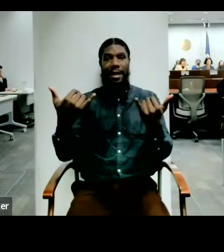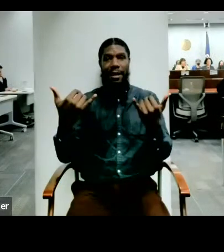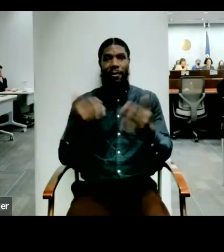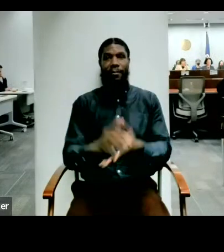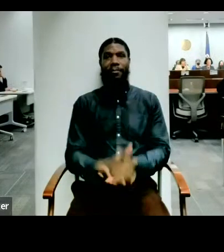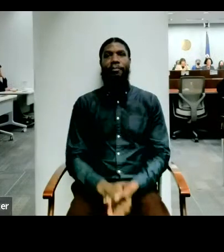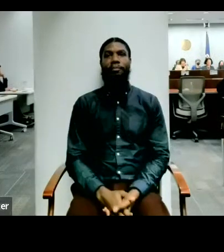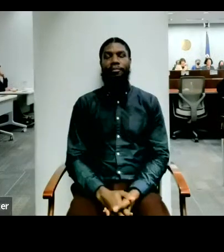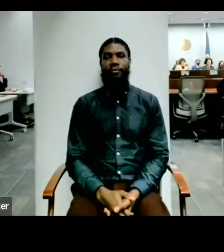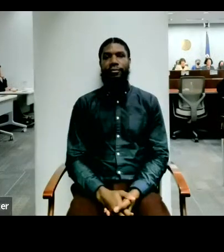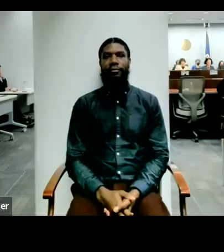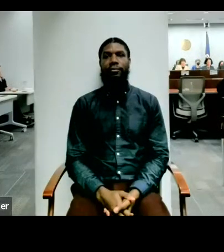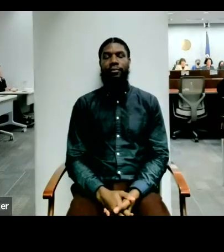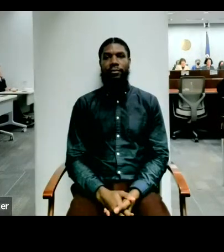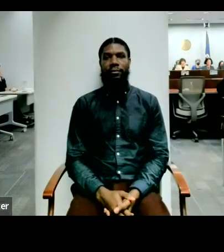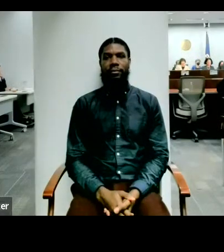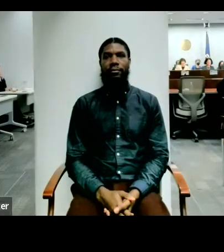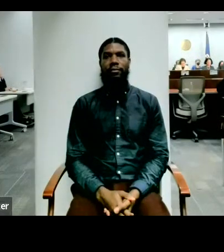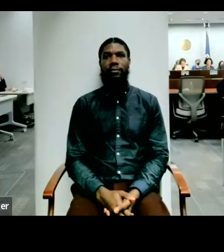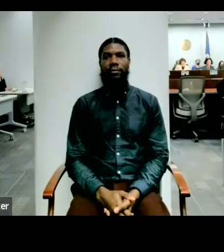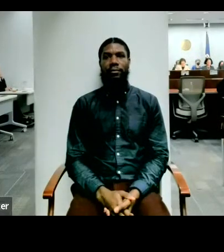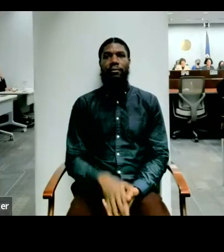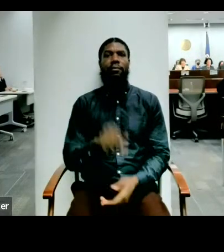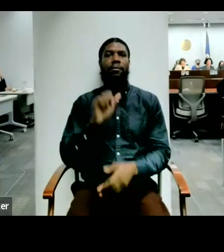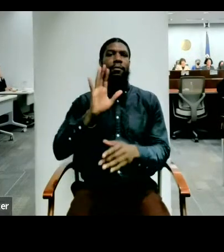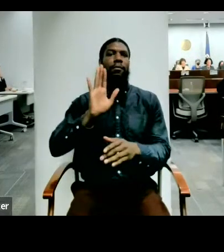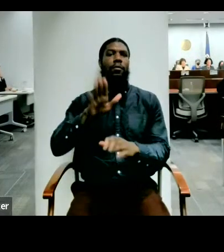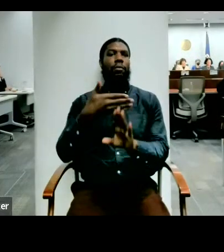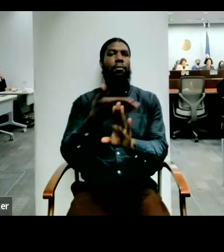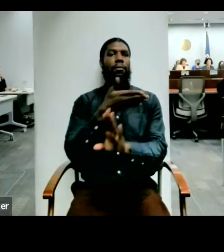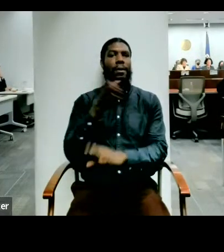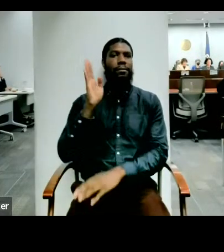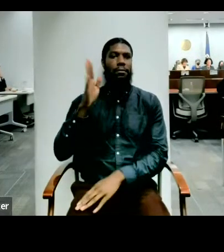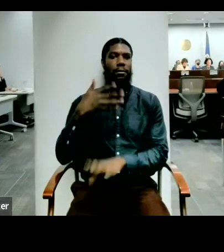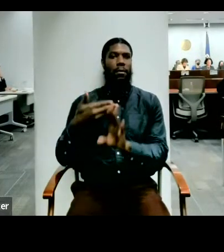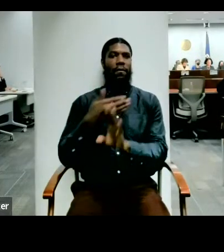I was looking at your, I was reading your prior testimony before the Commission um and